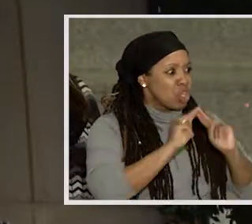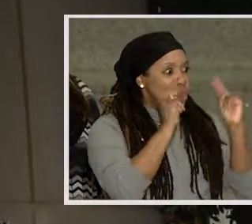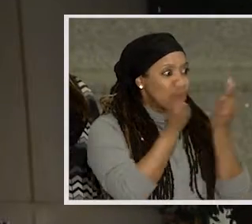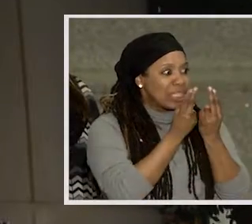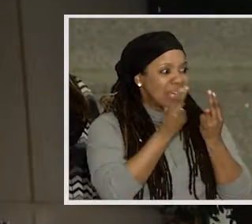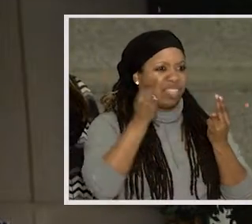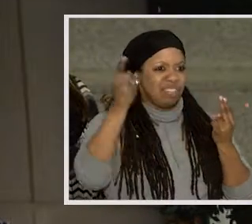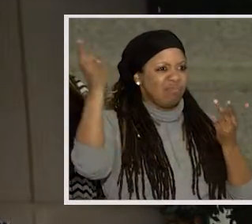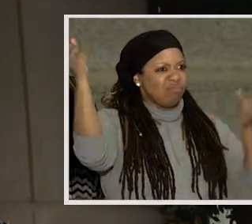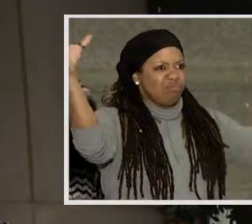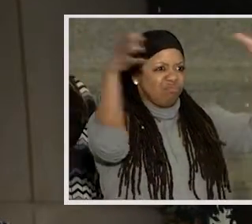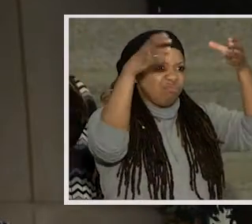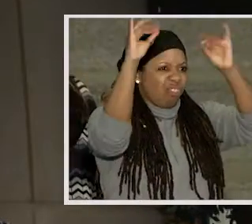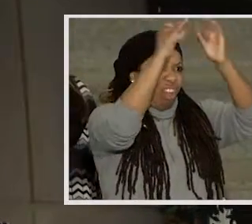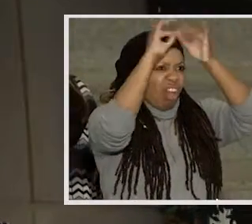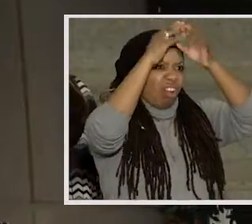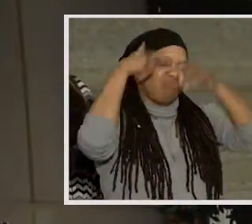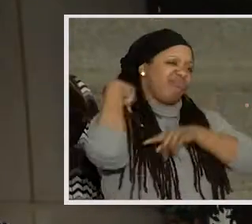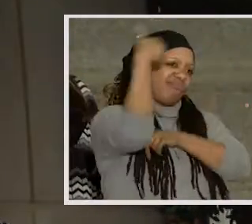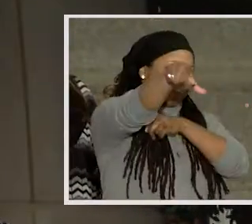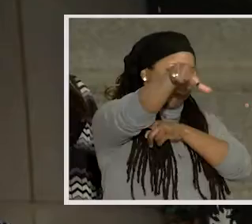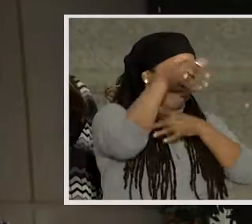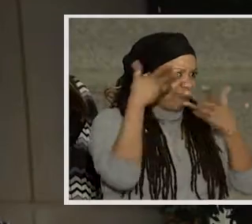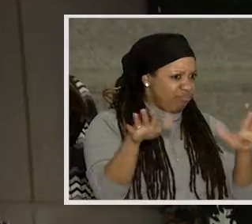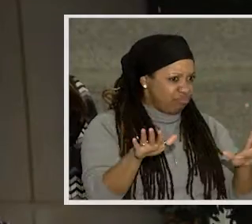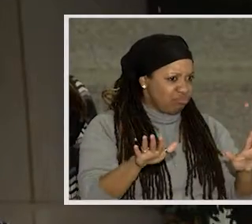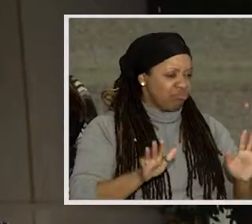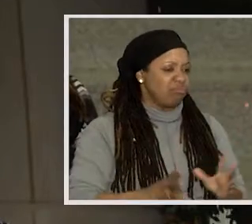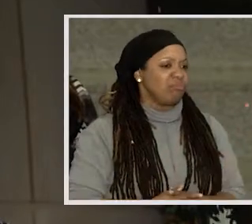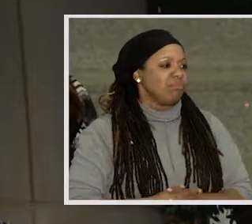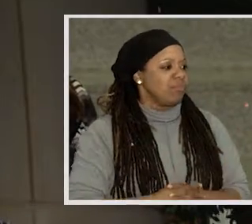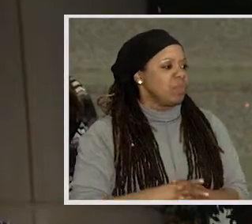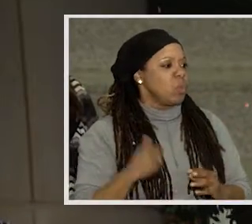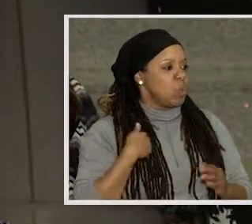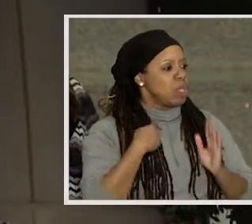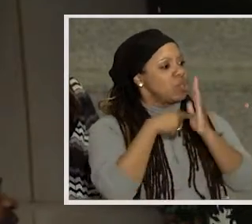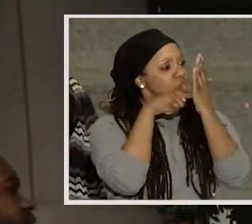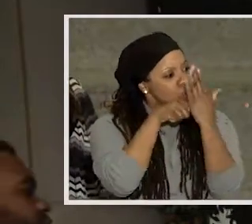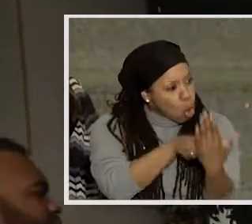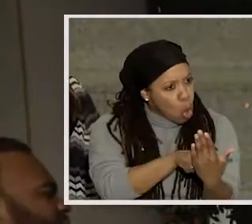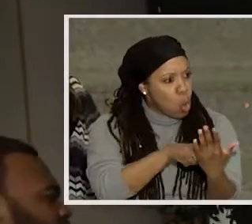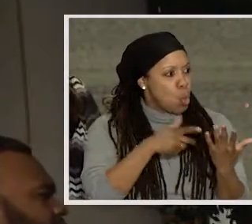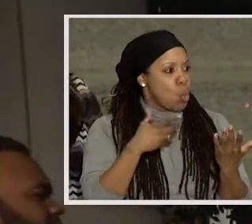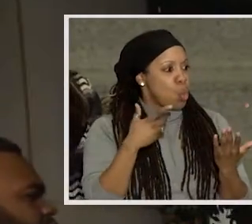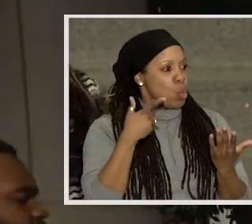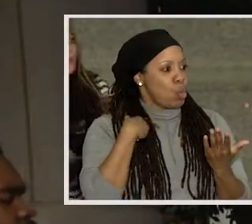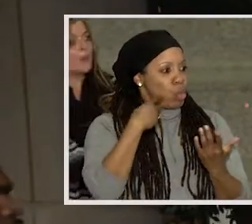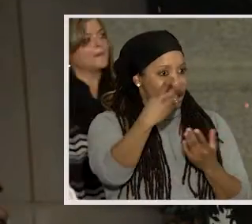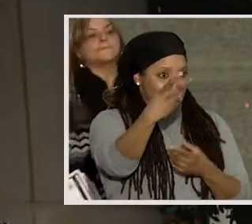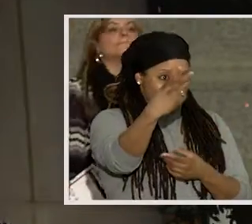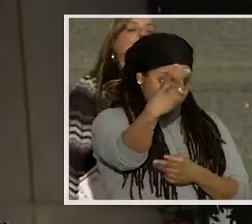INVESTING IN TEACHERS, AND I THINK THAT PART OF WHY EVEN WHEN WE ARE IN THESE CONTRACT NEGOTIATIONS, EVEN THOUGH WE ARE